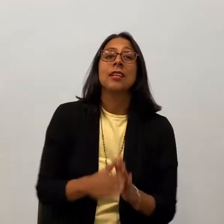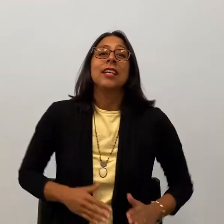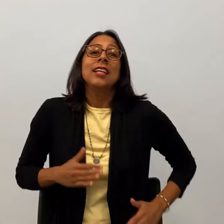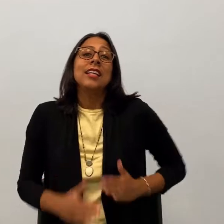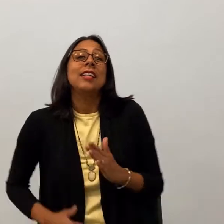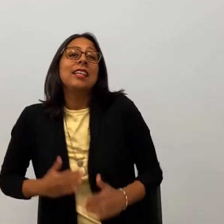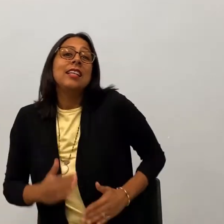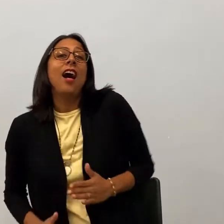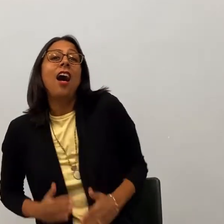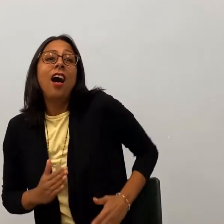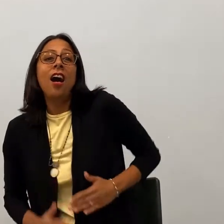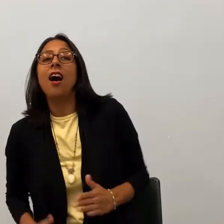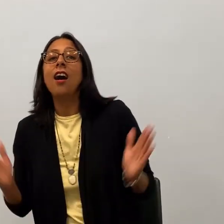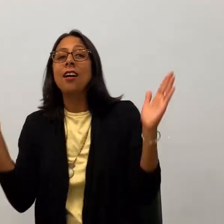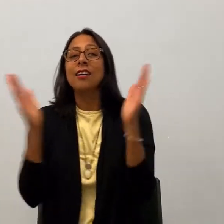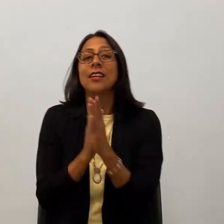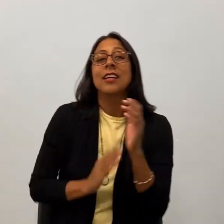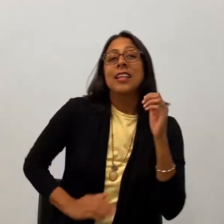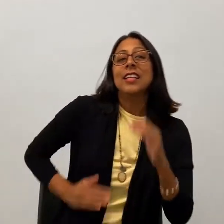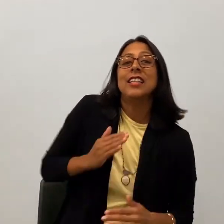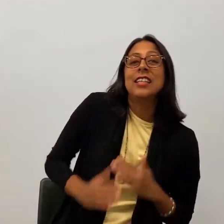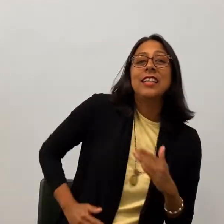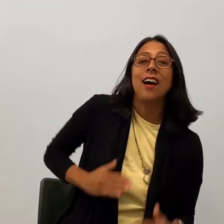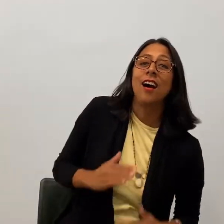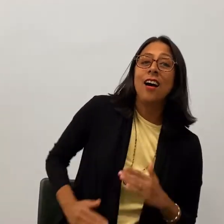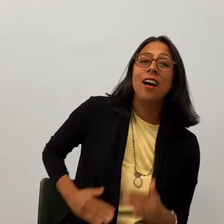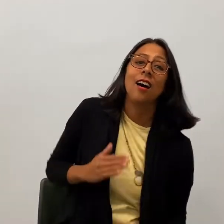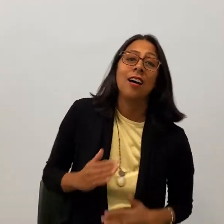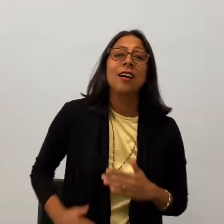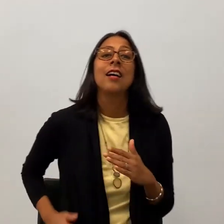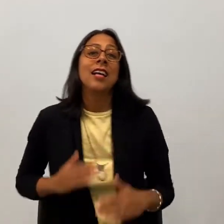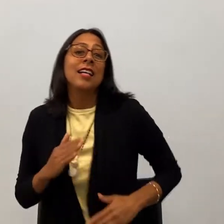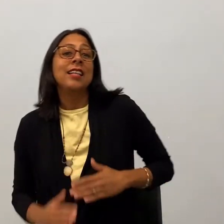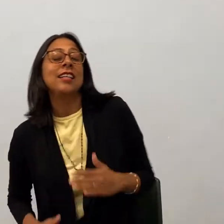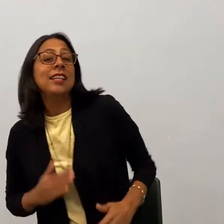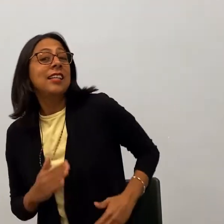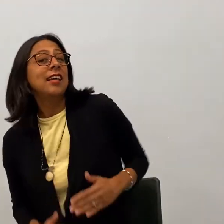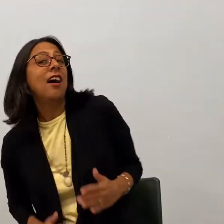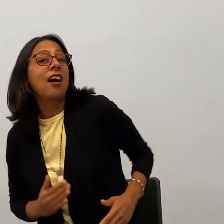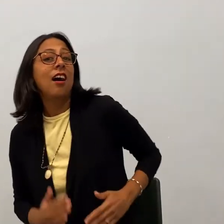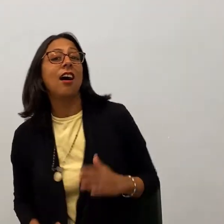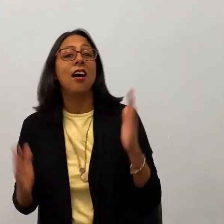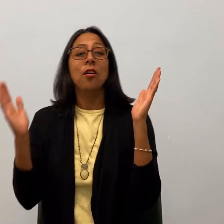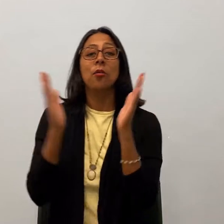[clap] hee hee ha ha ha [clap] Hee hee ha ha ha hee hee ha ha ha